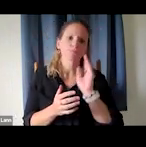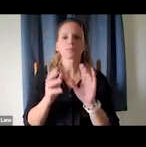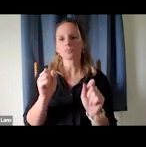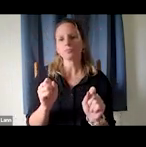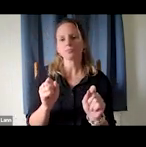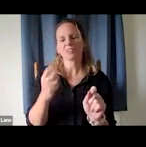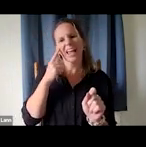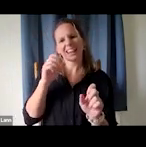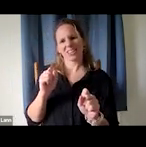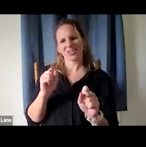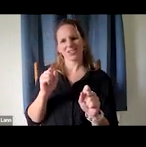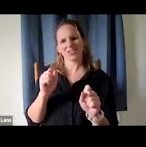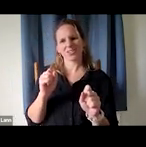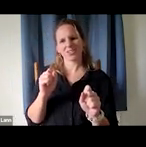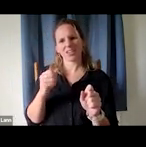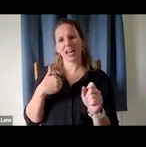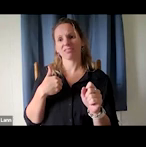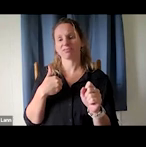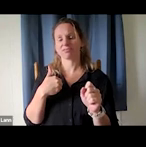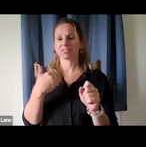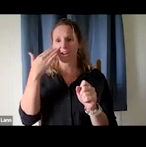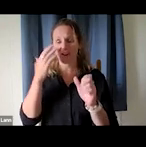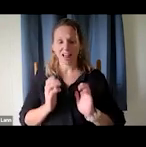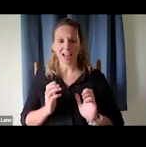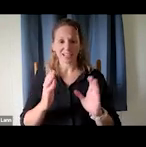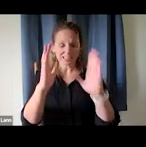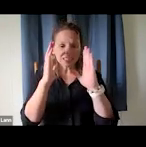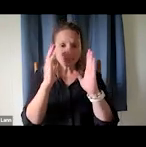that you can really just get often from listening to your client. If you ask them about their use,